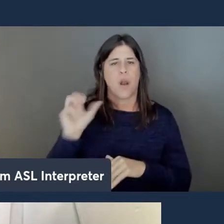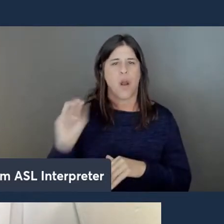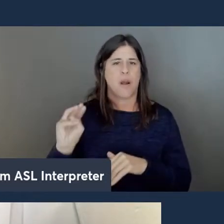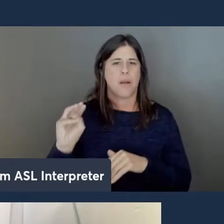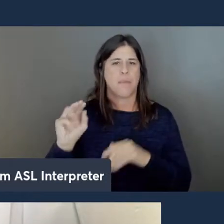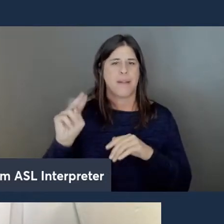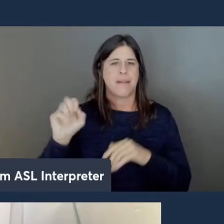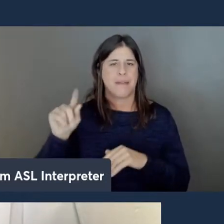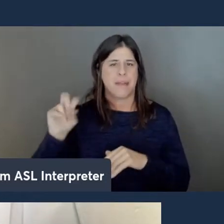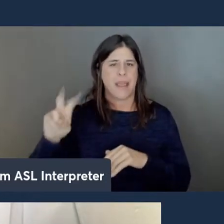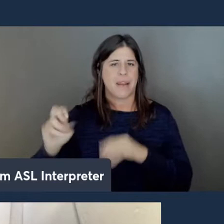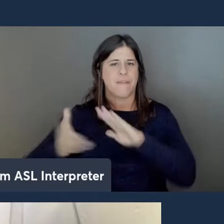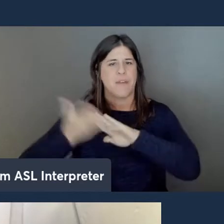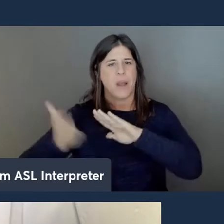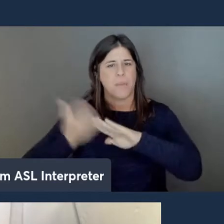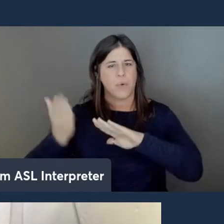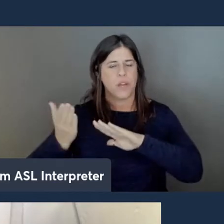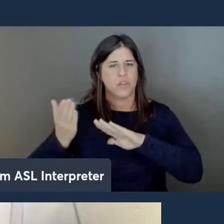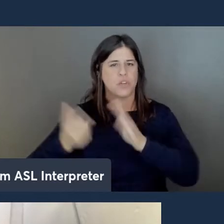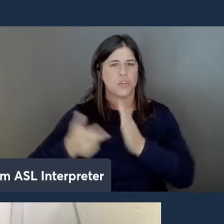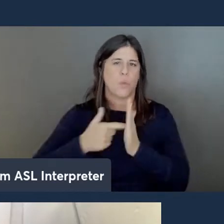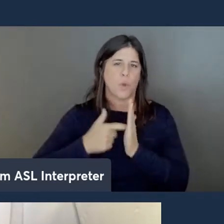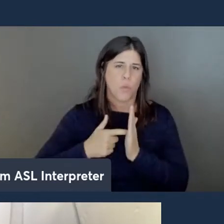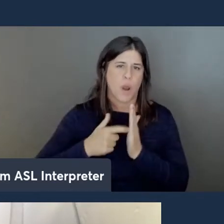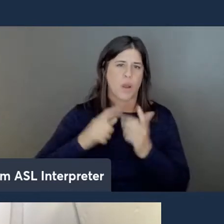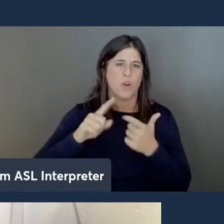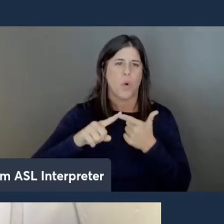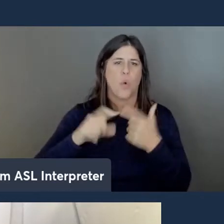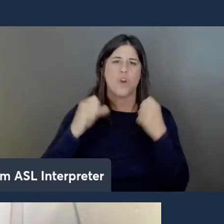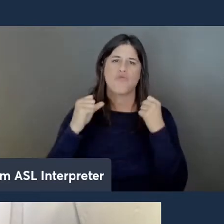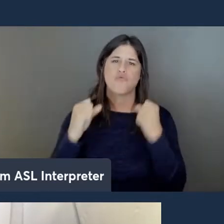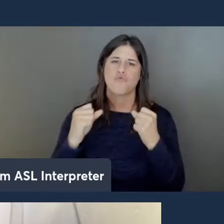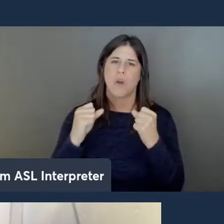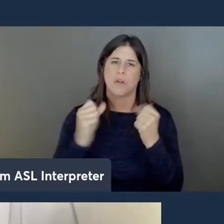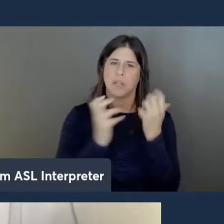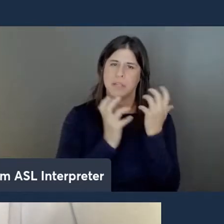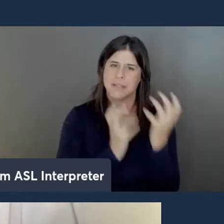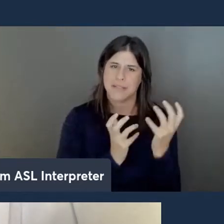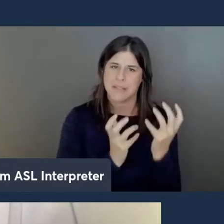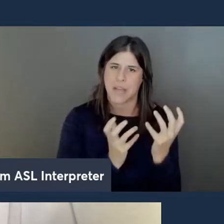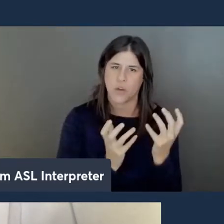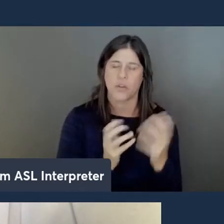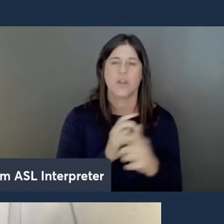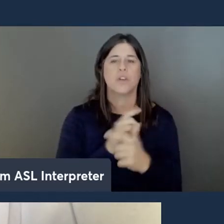are really are required or strongly desired. So let's take an application